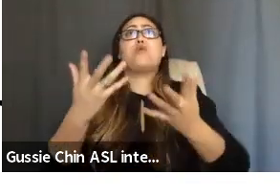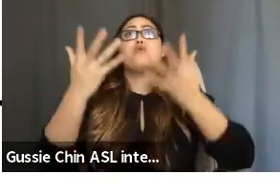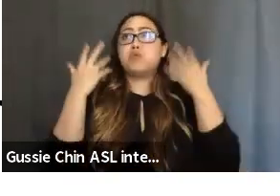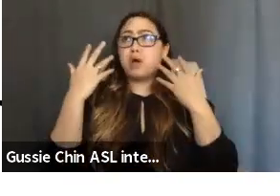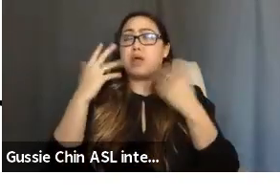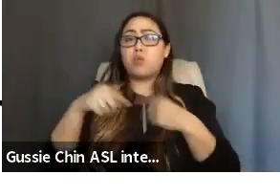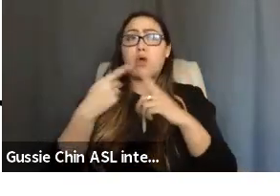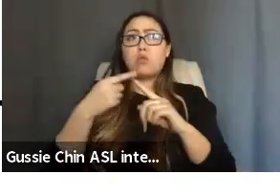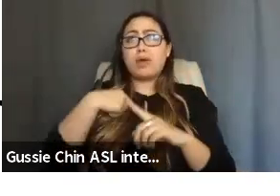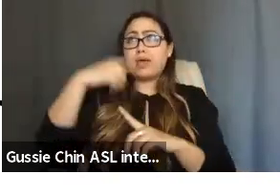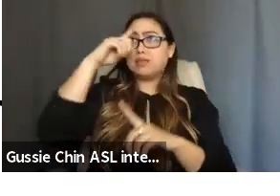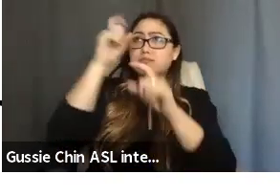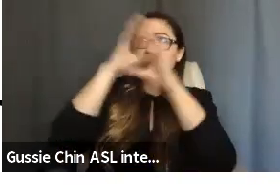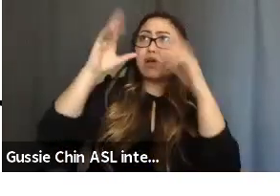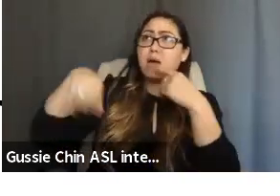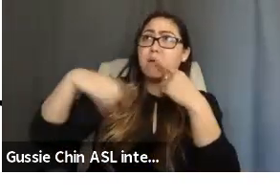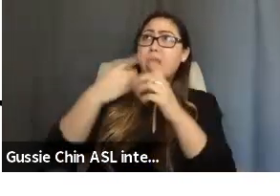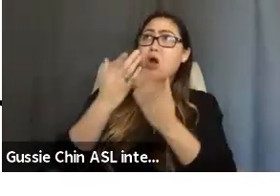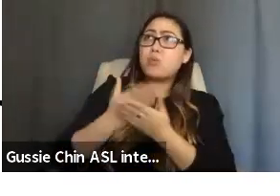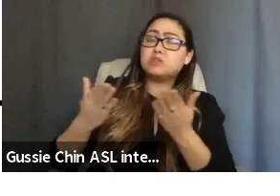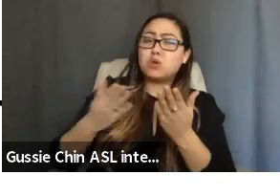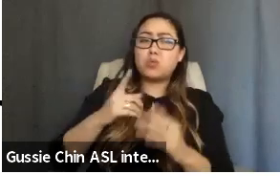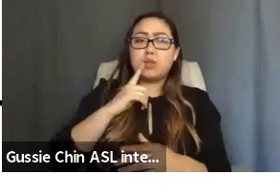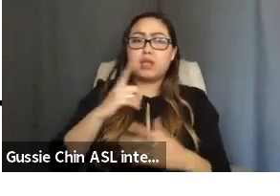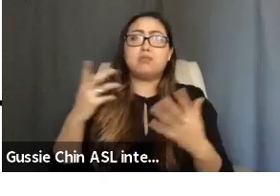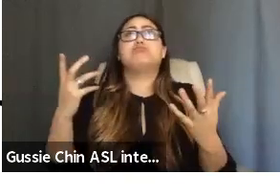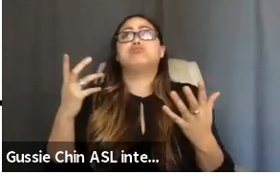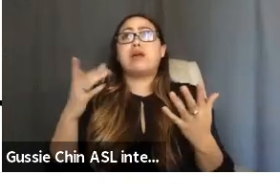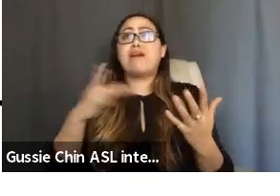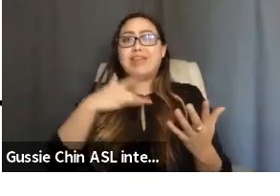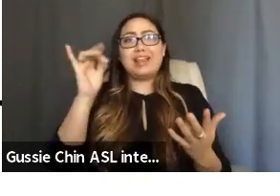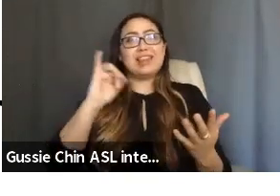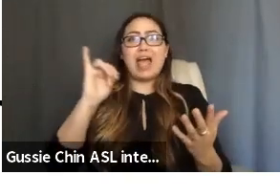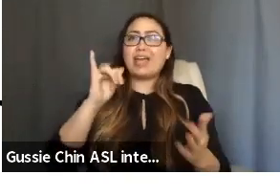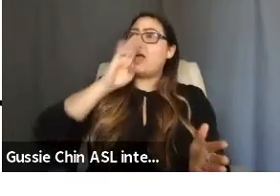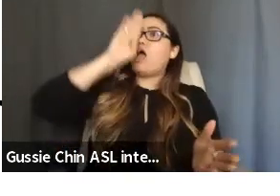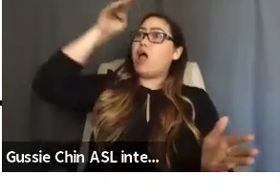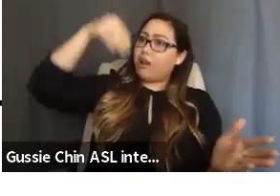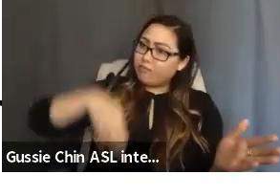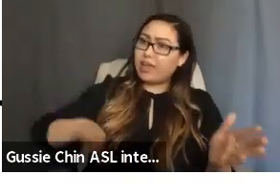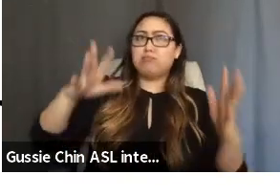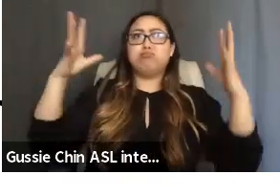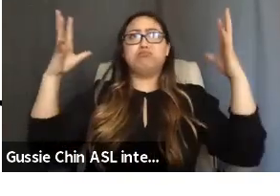there's a lot. It's a big ole elephant, is how we think about it. But it also brings a shared